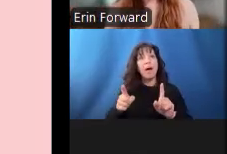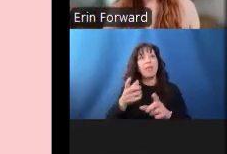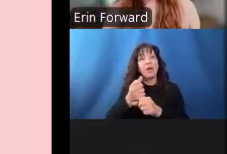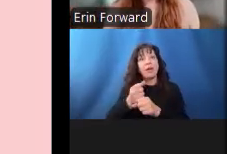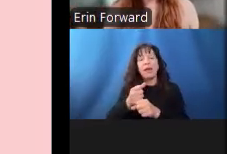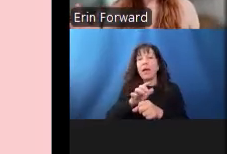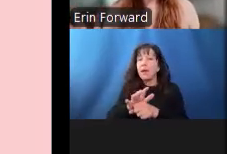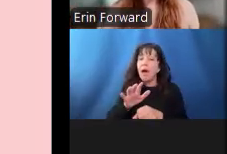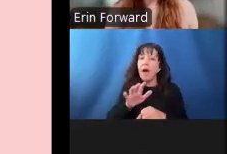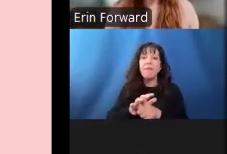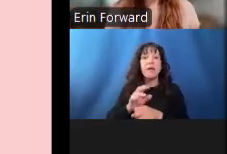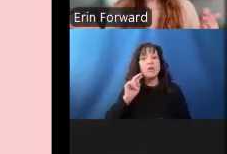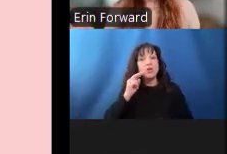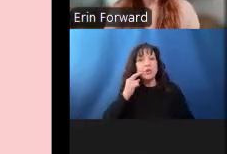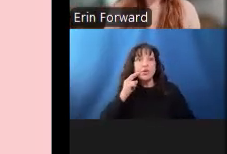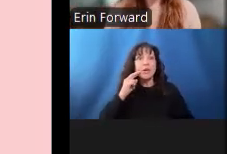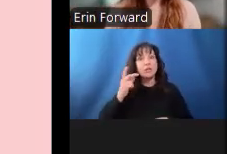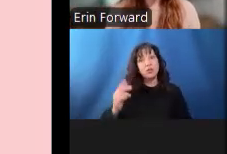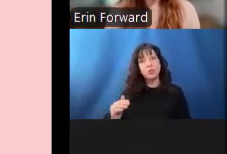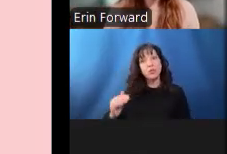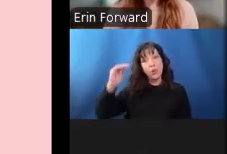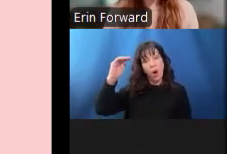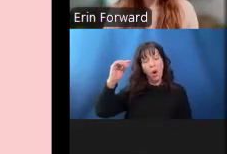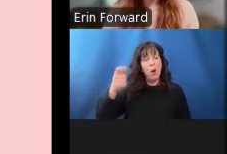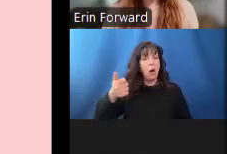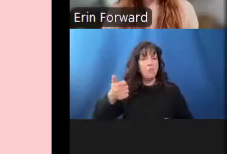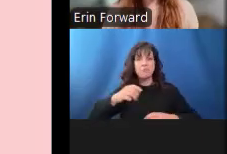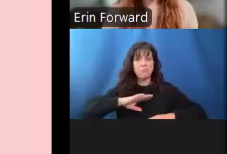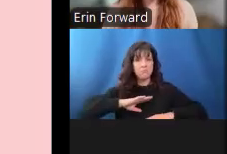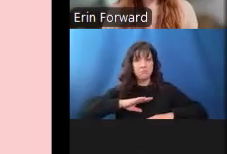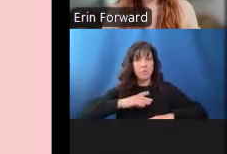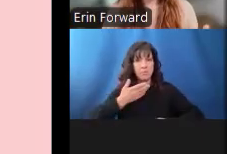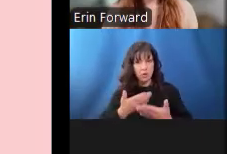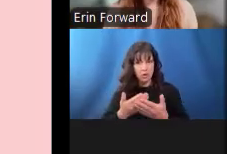micronutrients to grow like, I'm good with that, and shifting